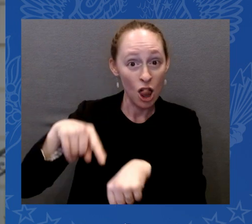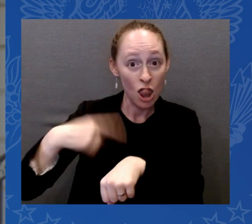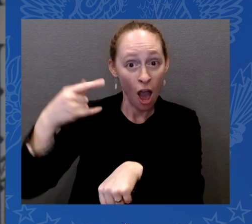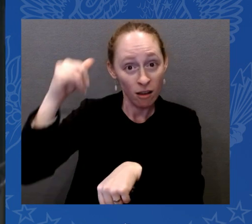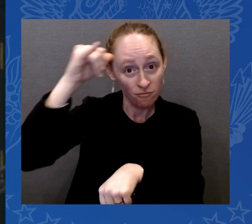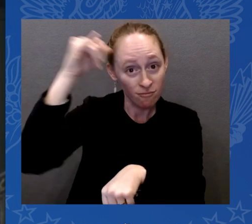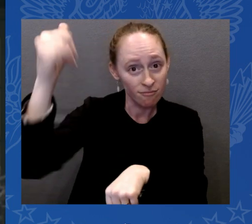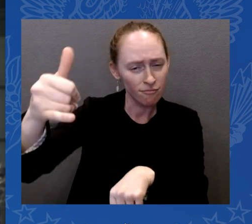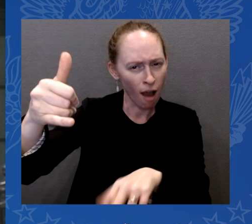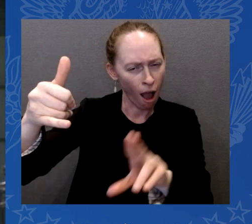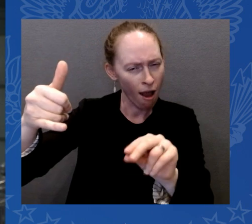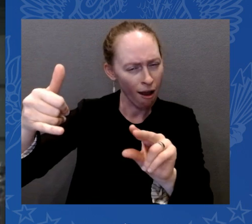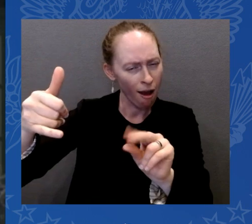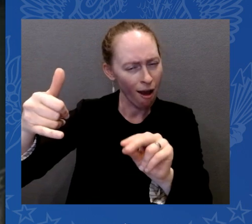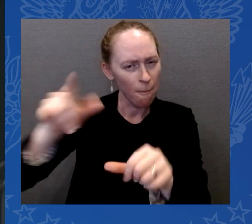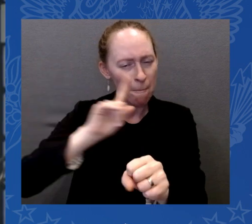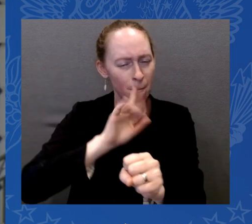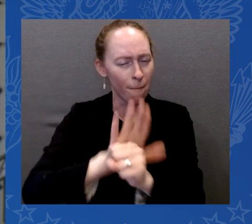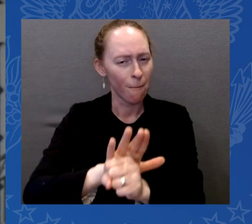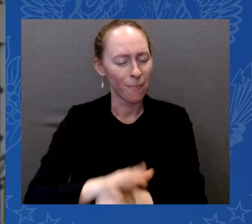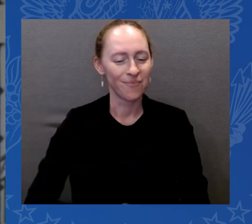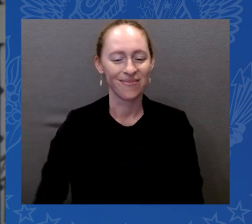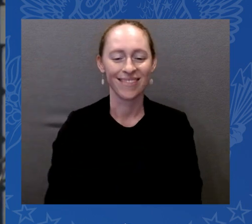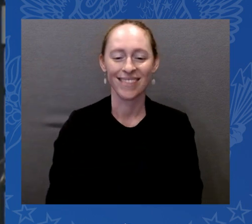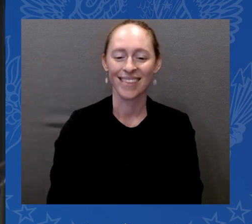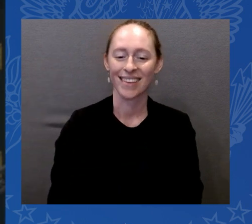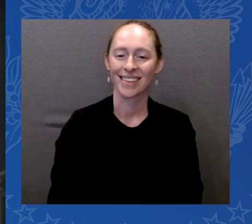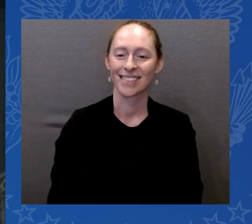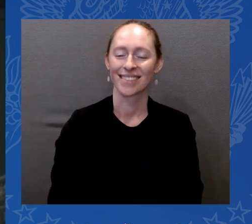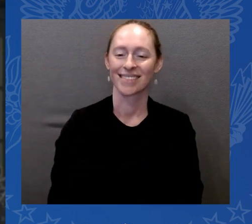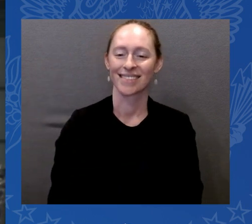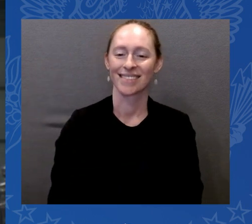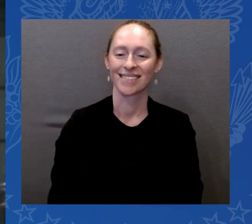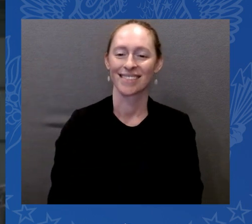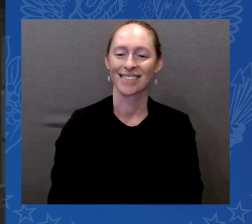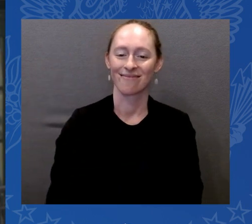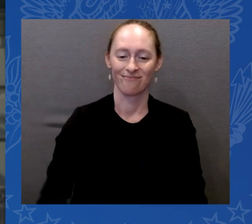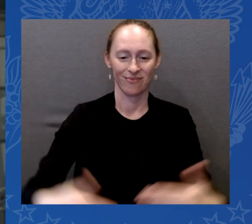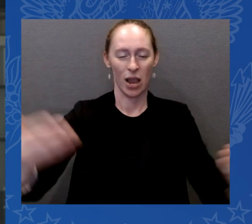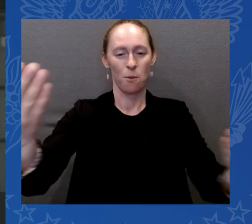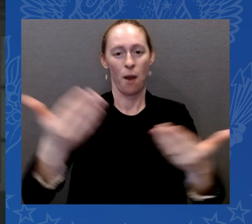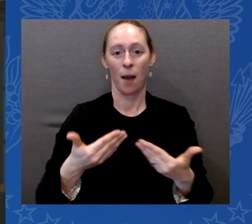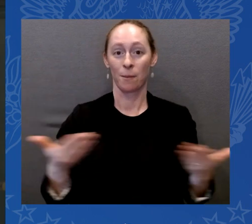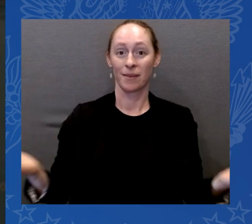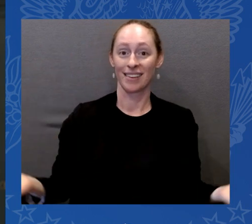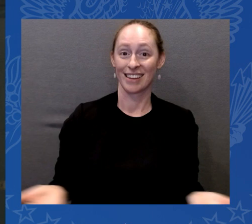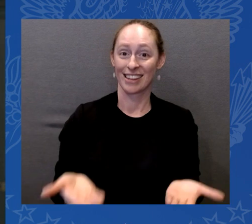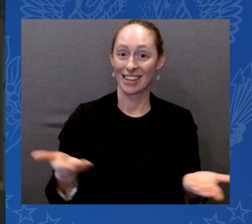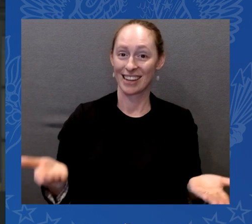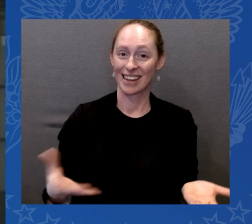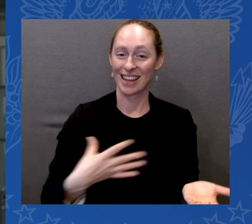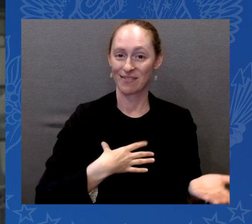Folks, welcome to the White House, everybody. And thank you, Lovette, for this.